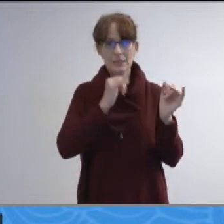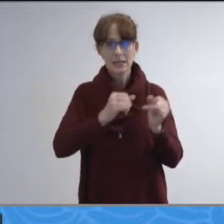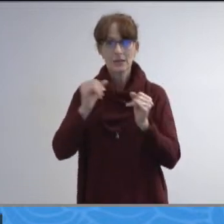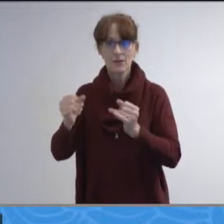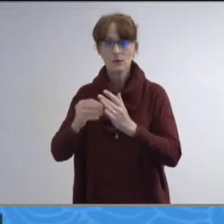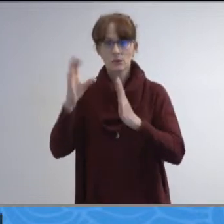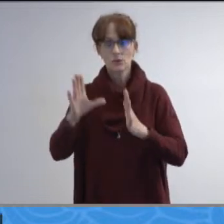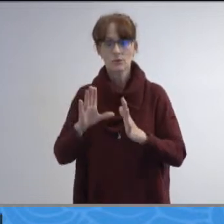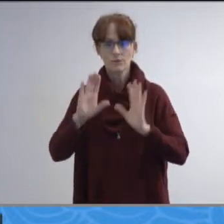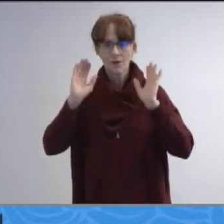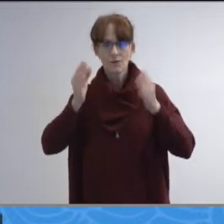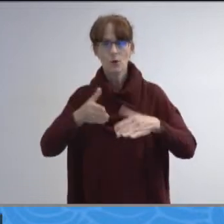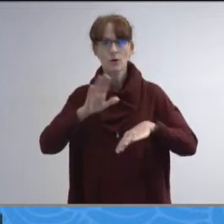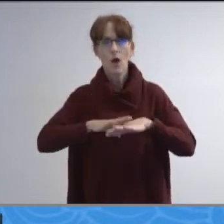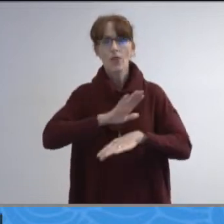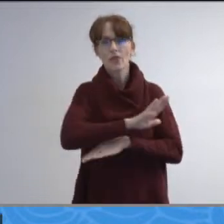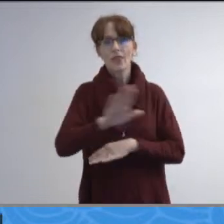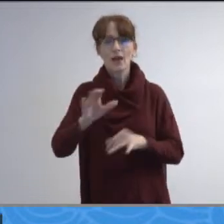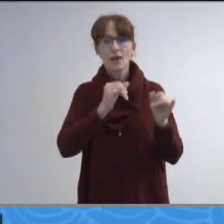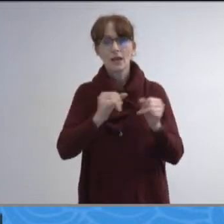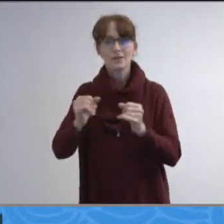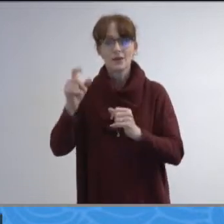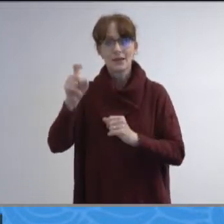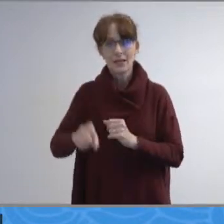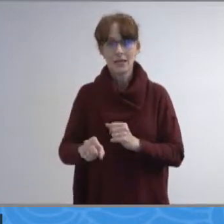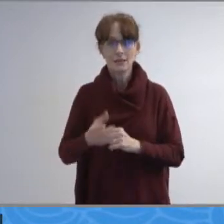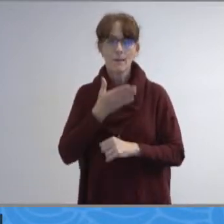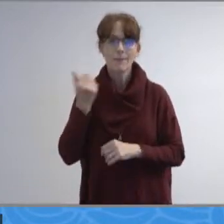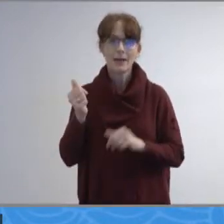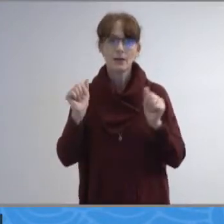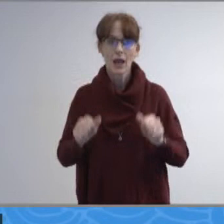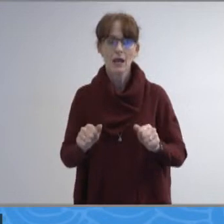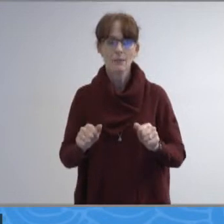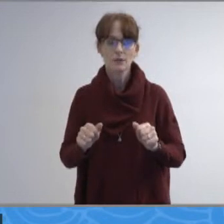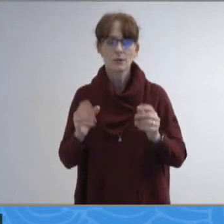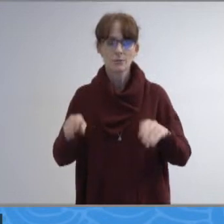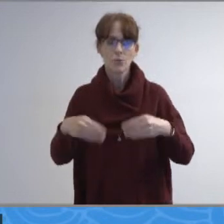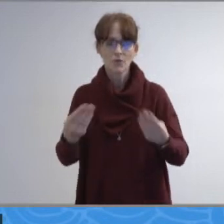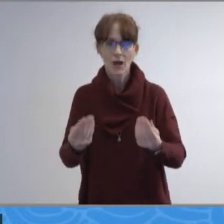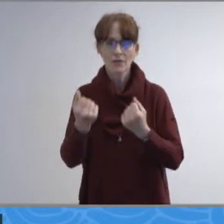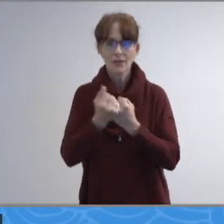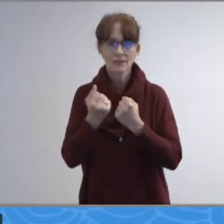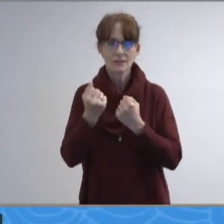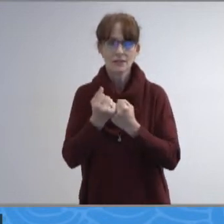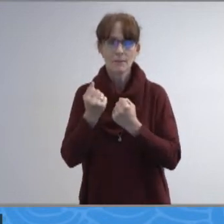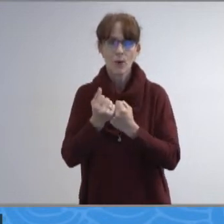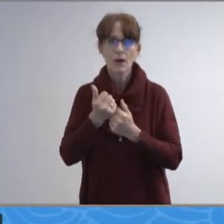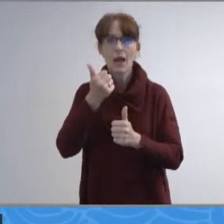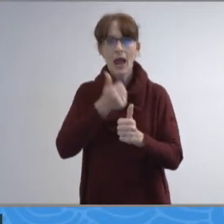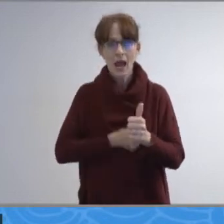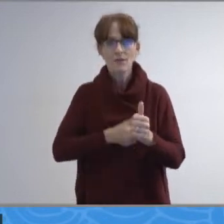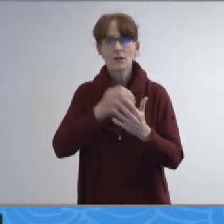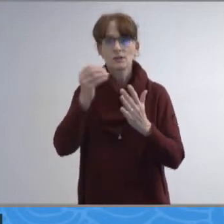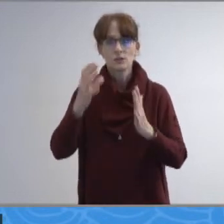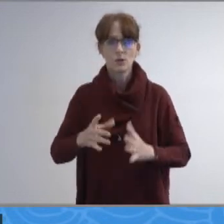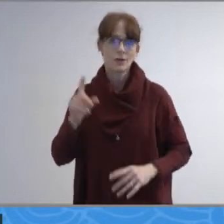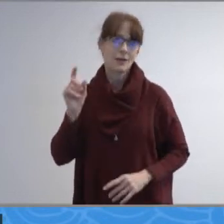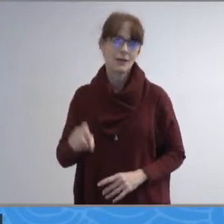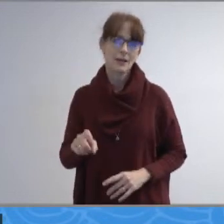honing in on their individual needs and be better able to actually provide the support that every student needs so that we can accelerate